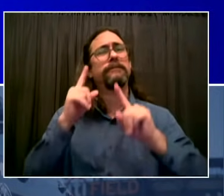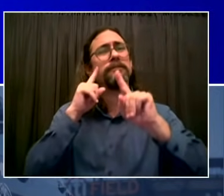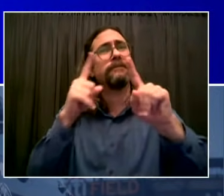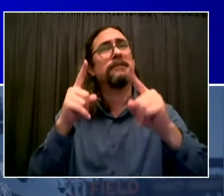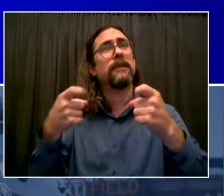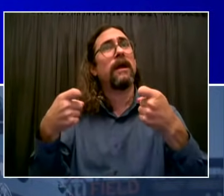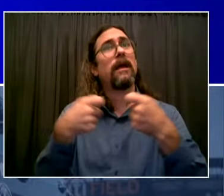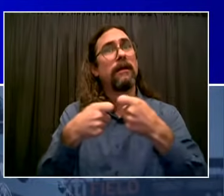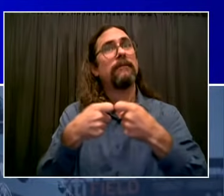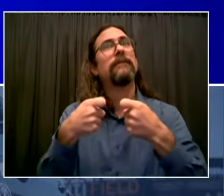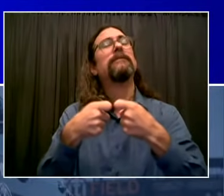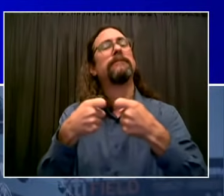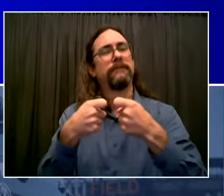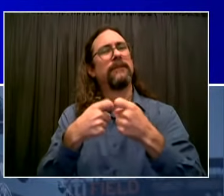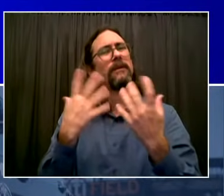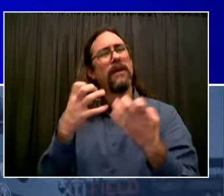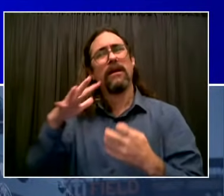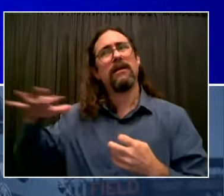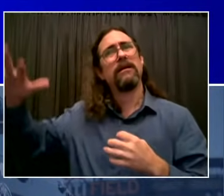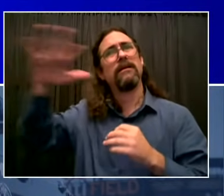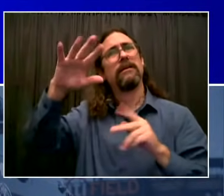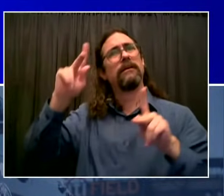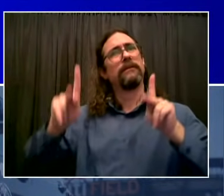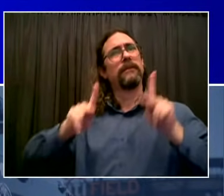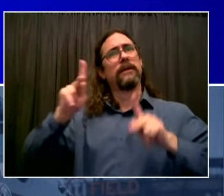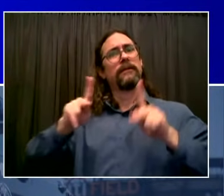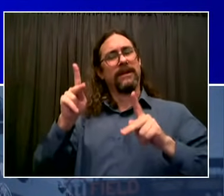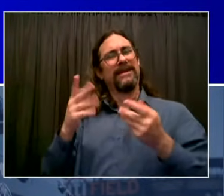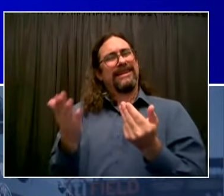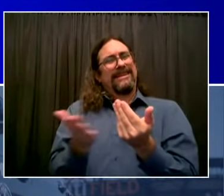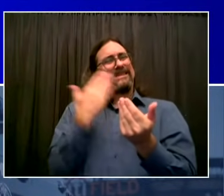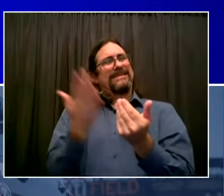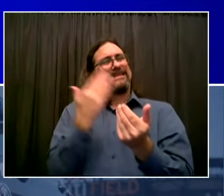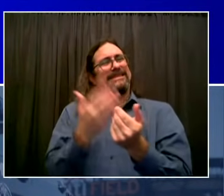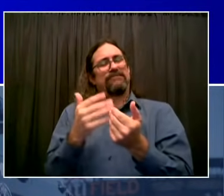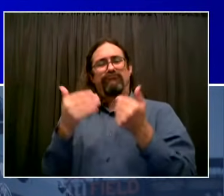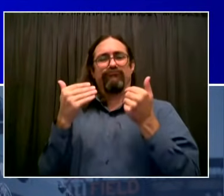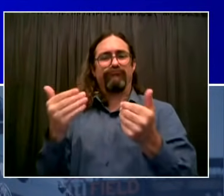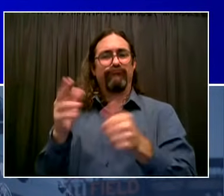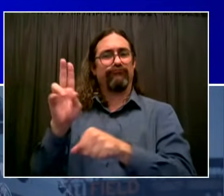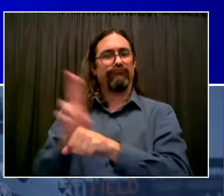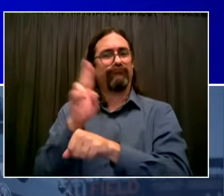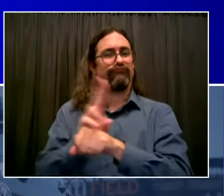EASIER TO USE ELECTRIC VEHICLES, WHHIC IS WTHA HAS TO BE THE FUTURE MORE AND